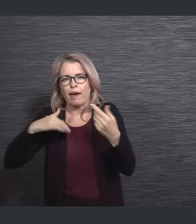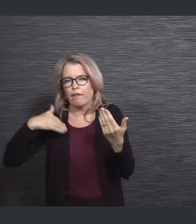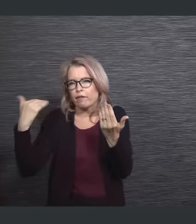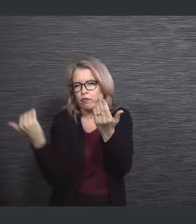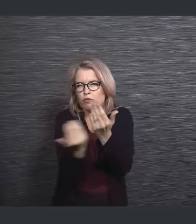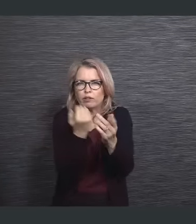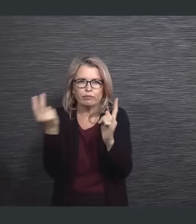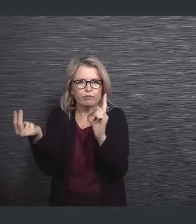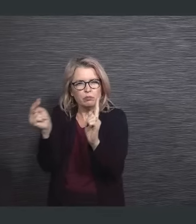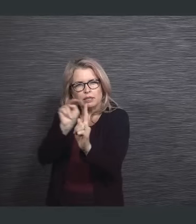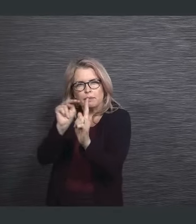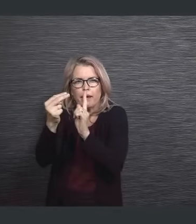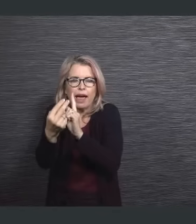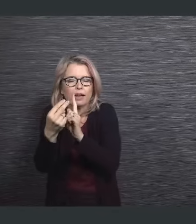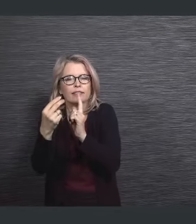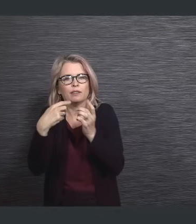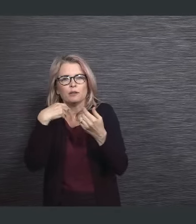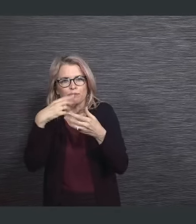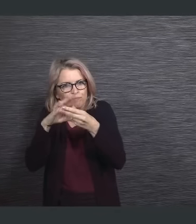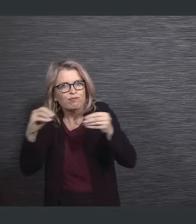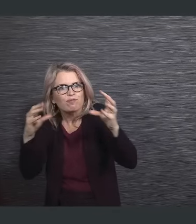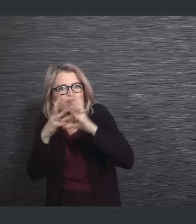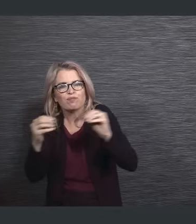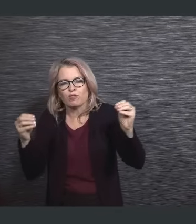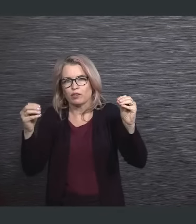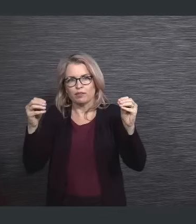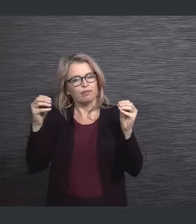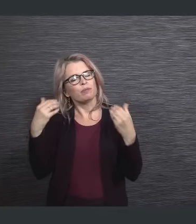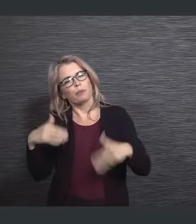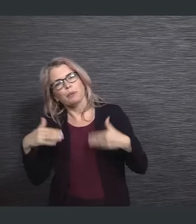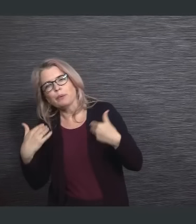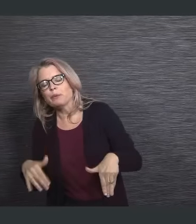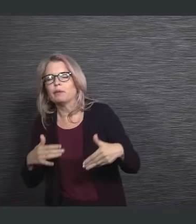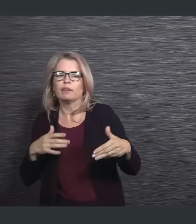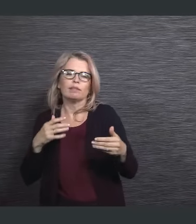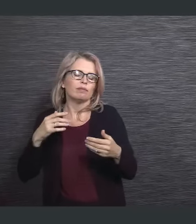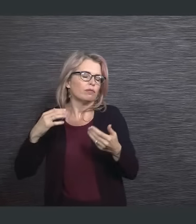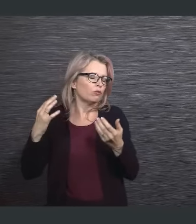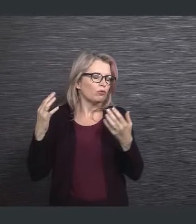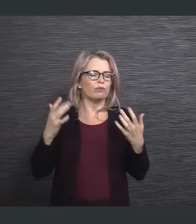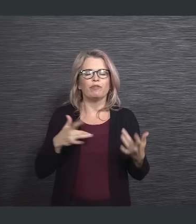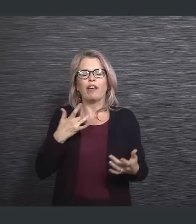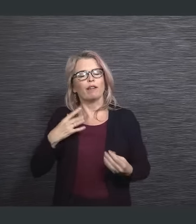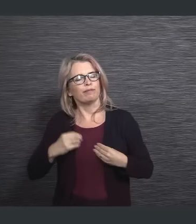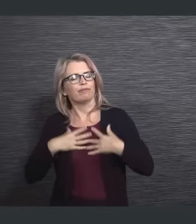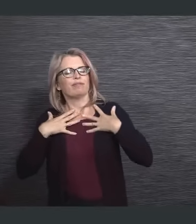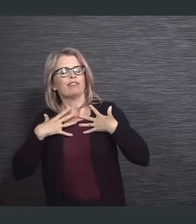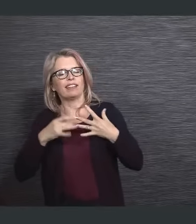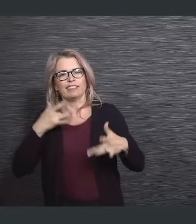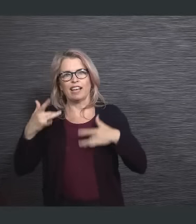tell great Hollywood stories is so refreshing and so exciting and clearly the audiences respond to that.